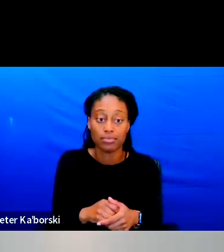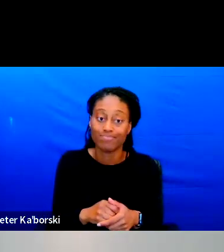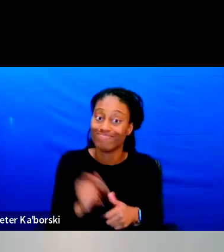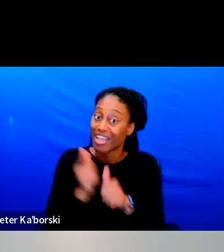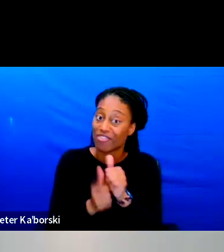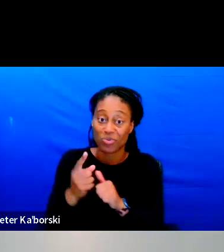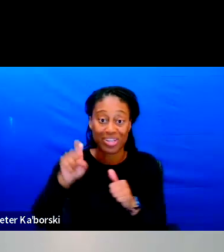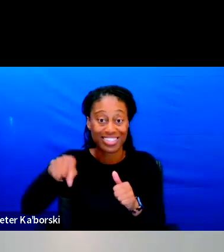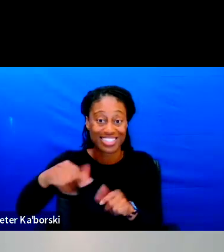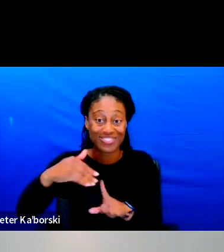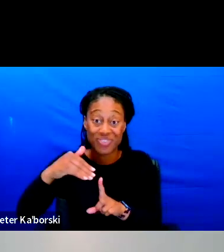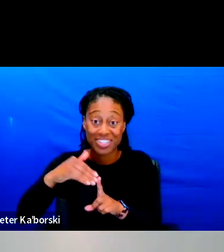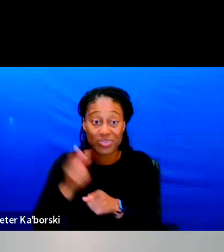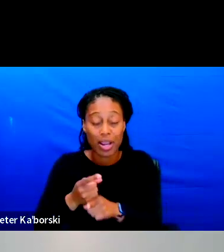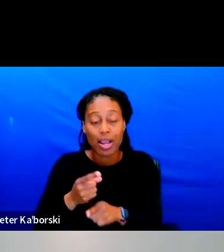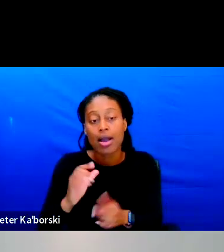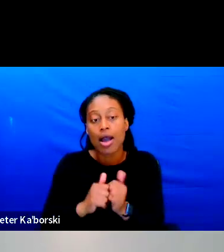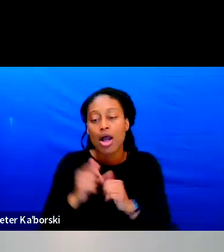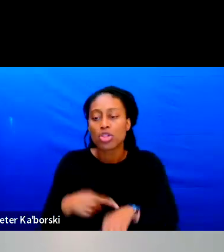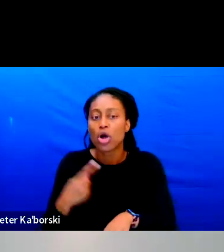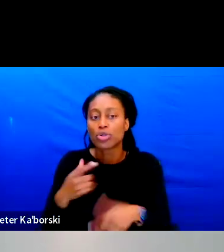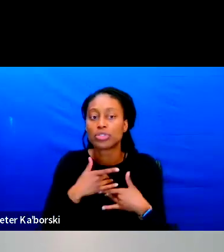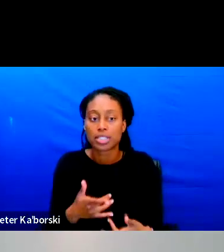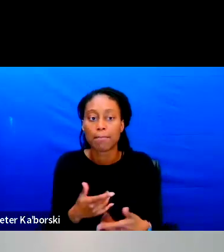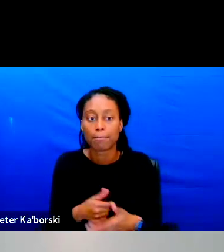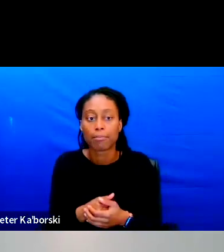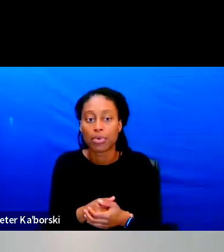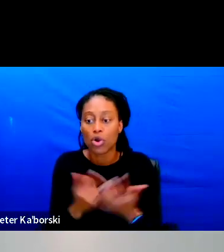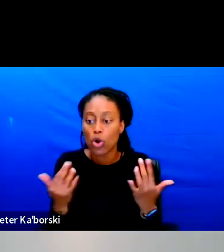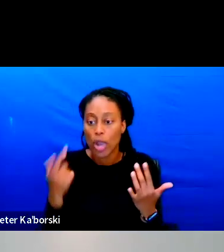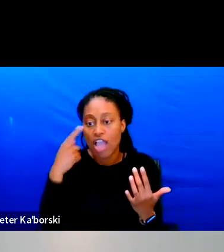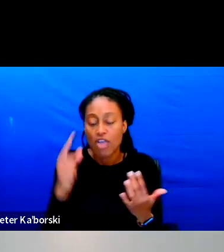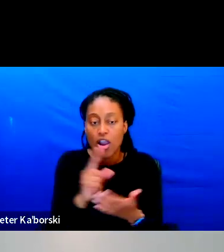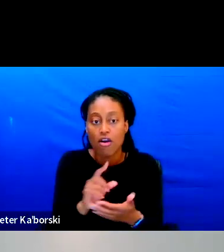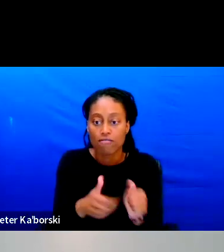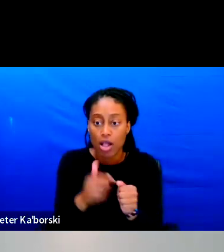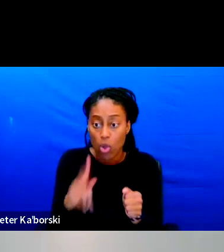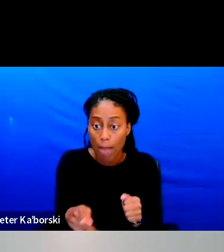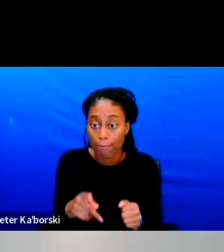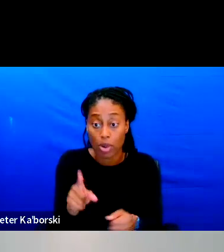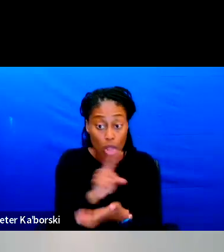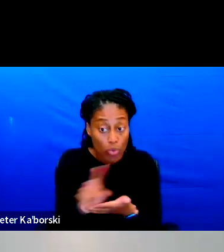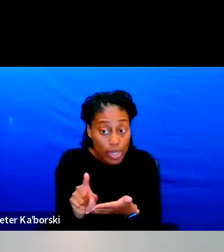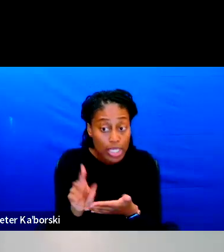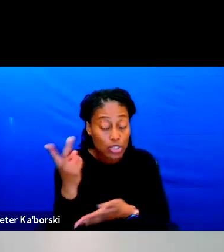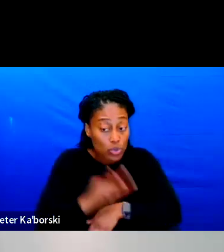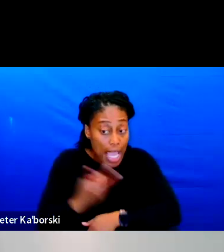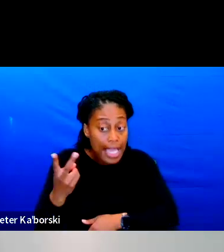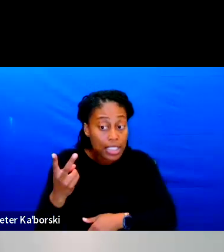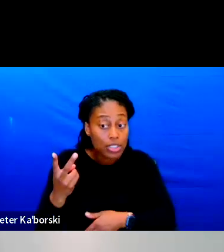Kyle Kleist: Now. Adam Ayers w/ APRIL: How long does do you guys usually wait to follow up? Is it a week? Is it 2 days, 2 weeks.